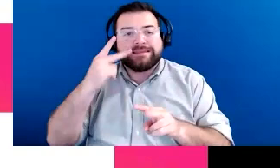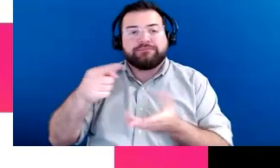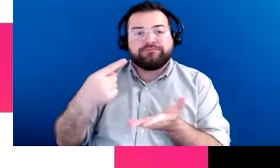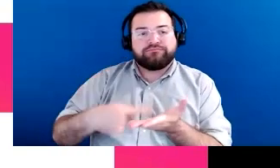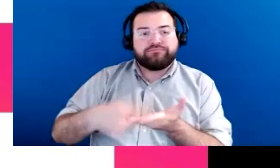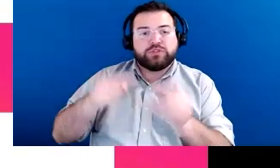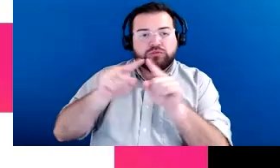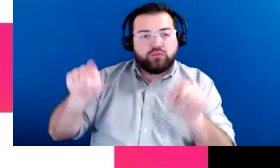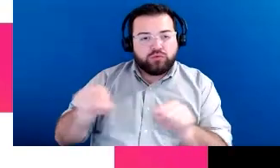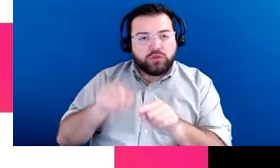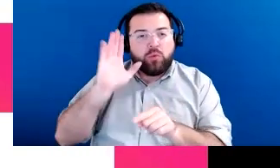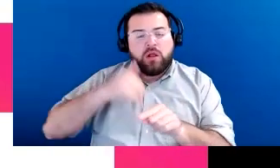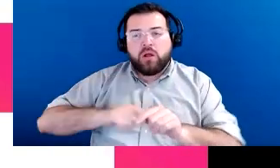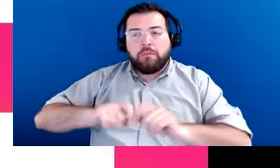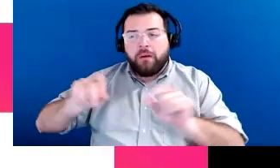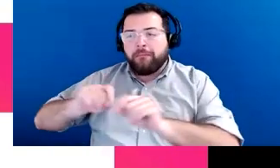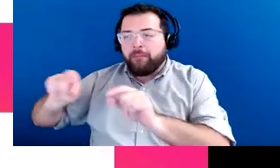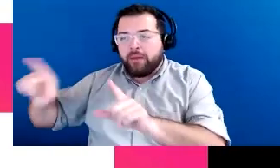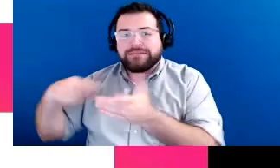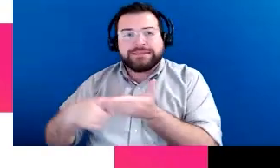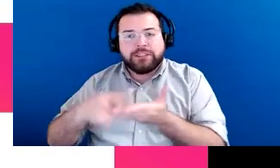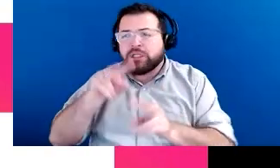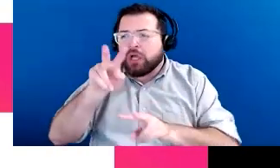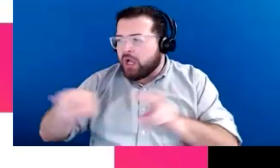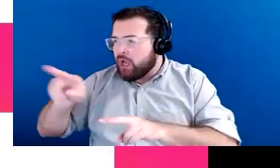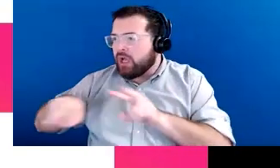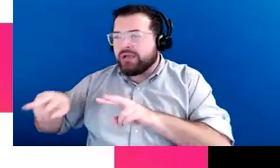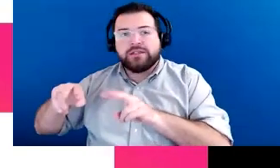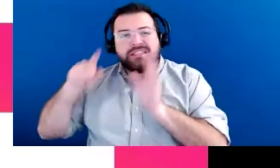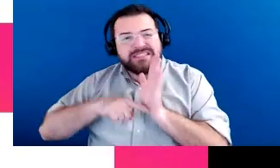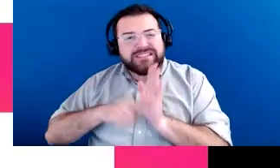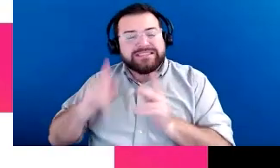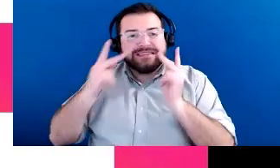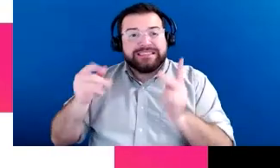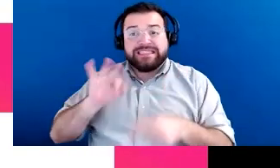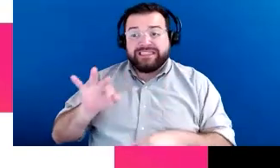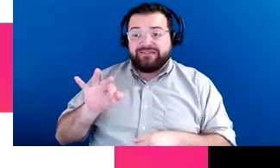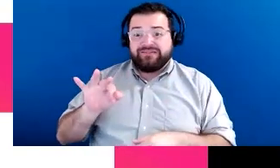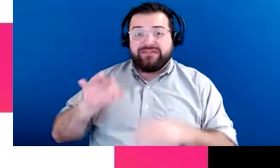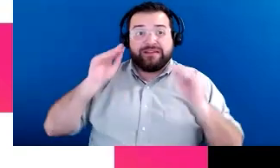So they're going to open a couple of discussions and they're going to look and see, you know, is the instructor